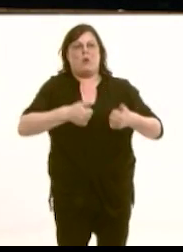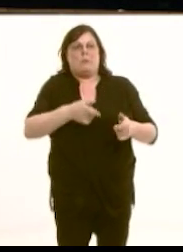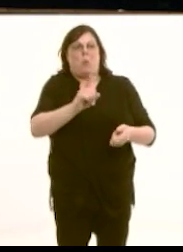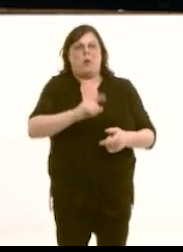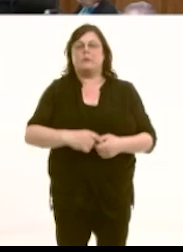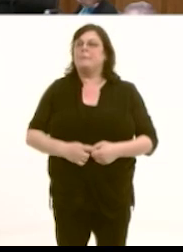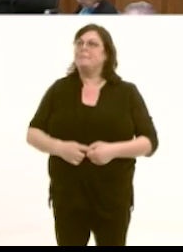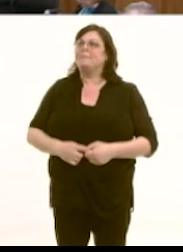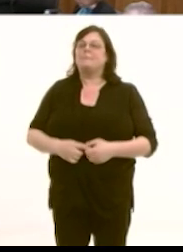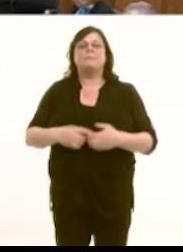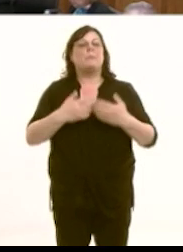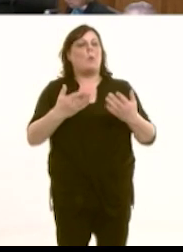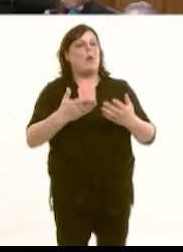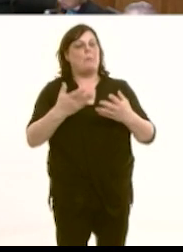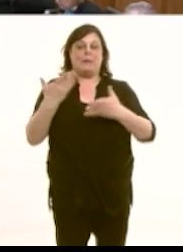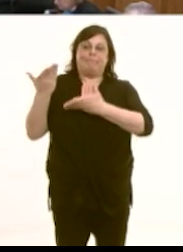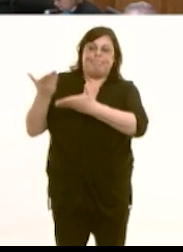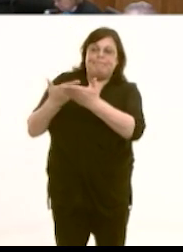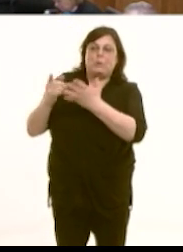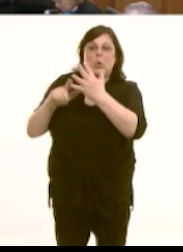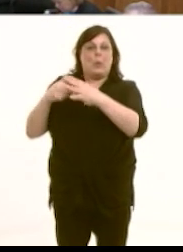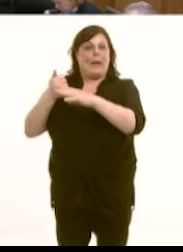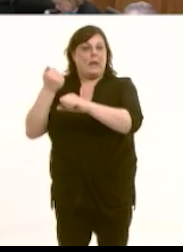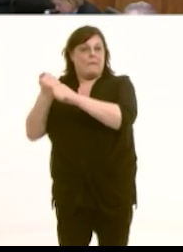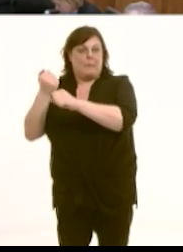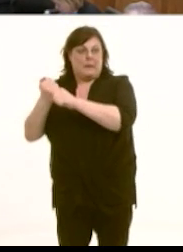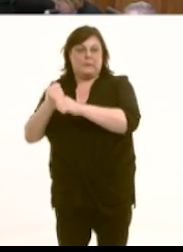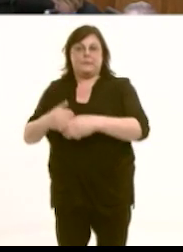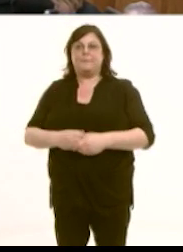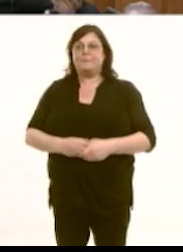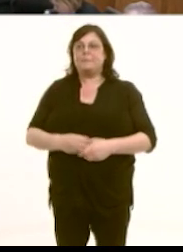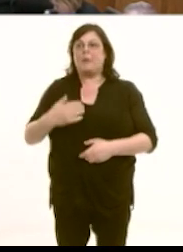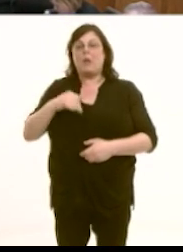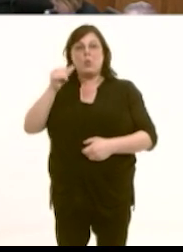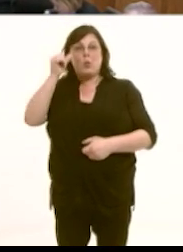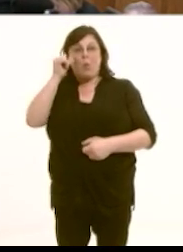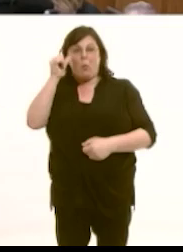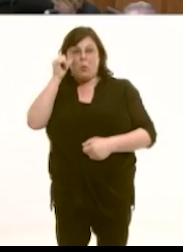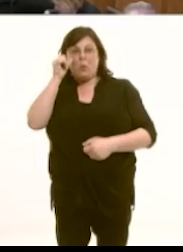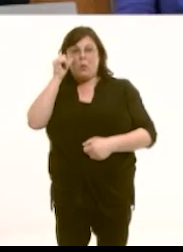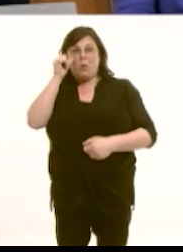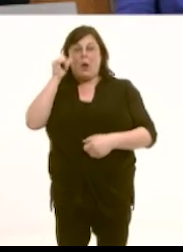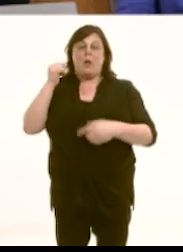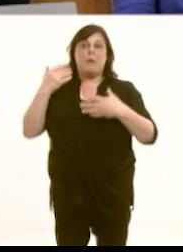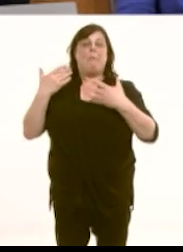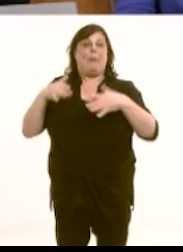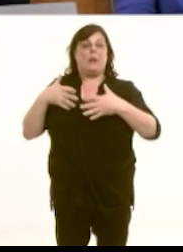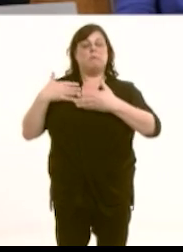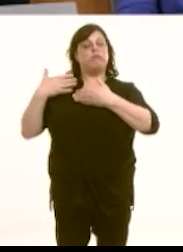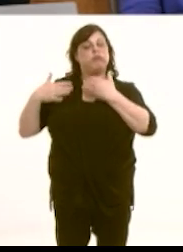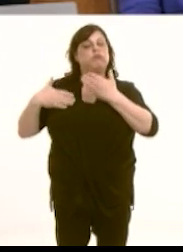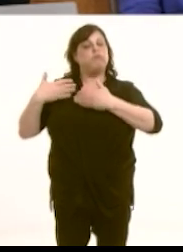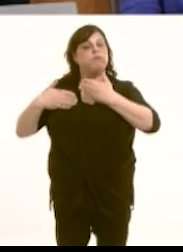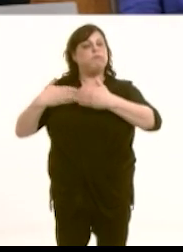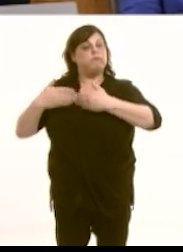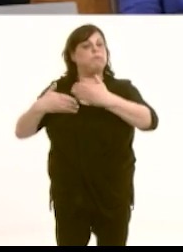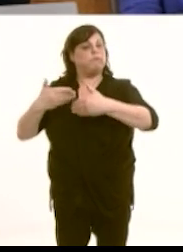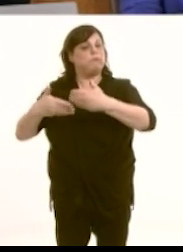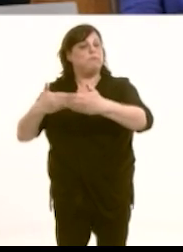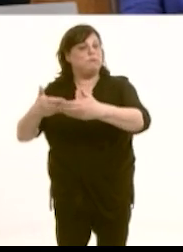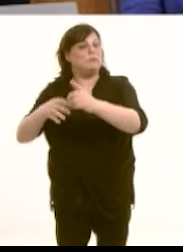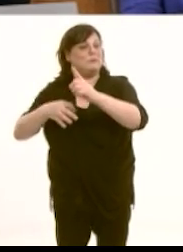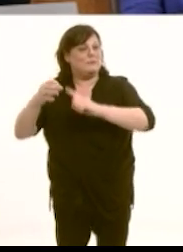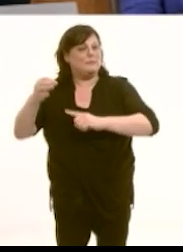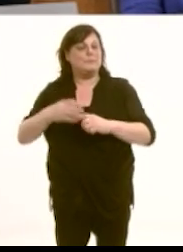the United Kingdom GovernmentóI know that things are now progressingóthe mobile phone